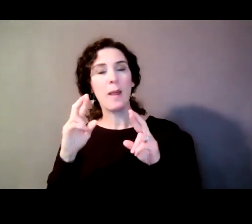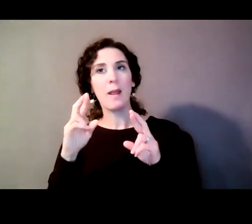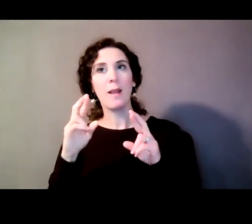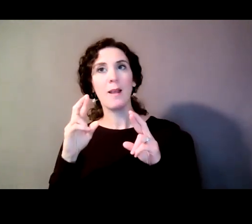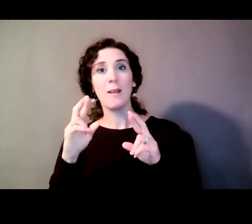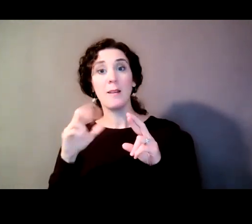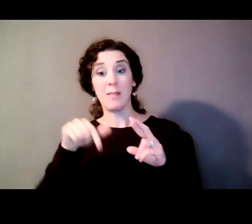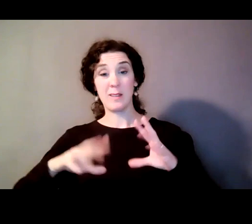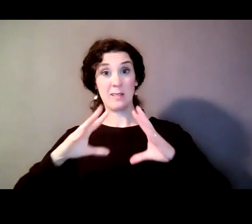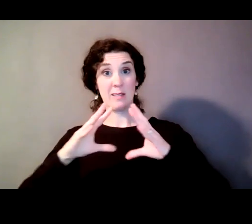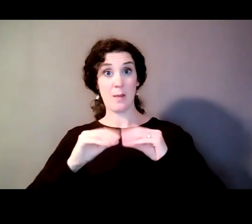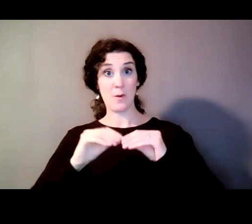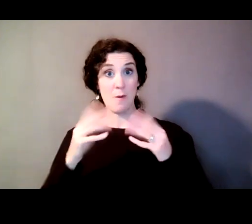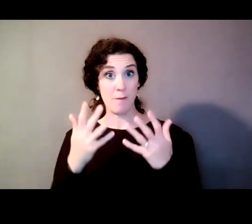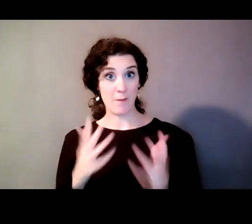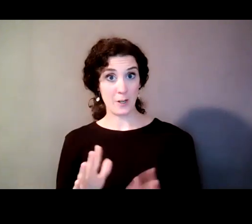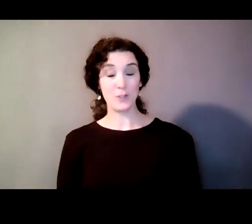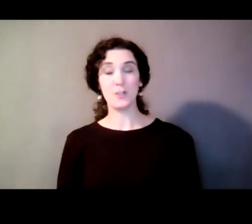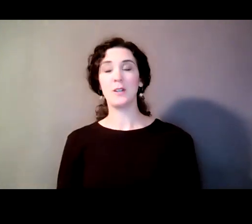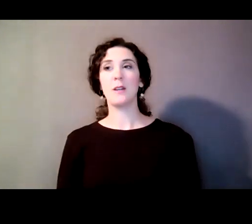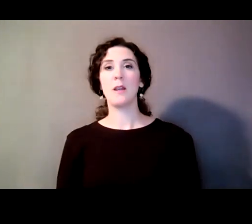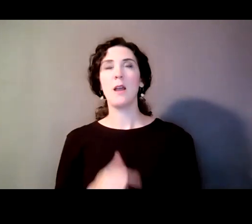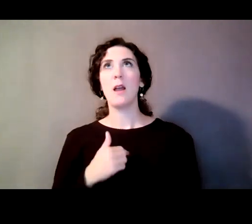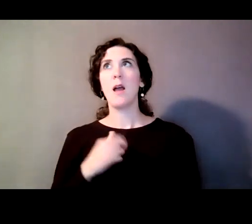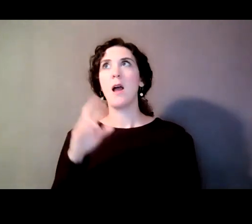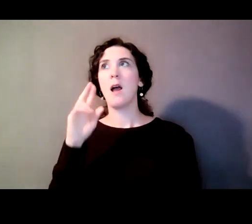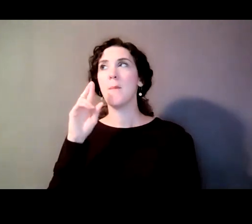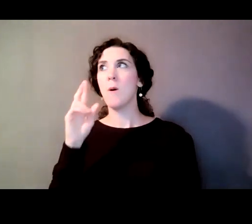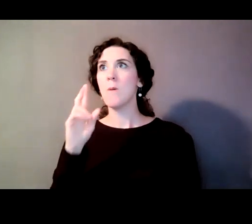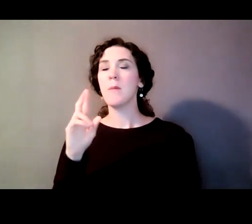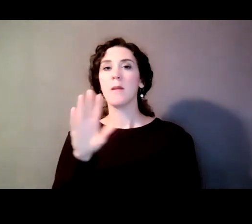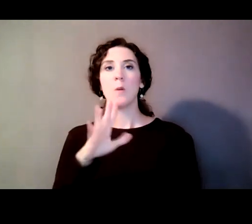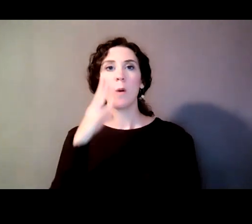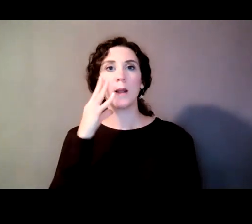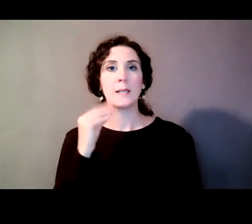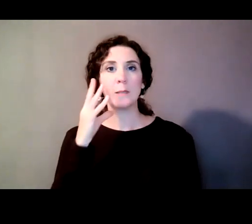this time with me, you never approach a coffee the same way again.